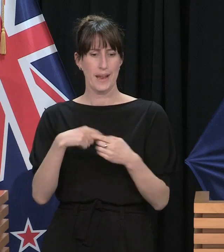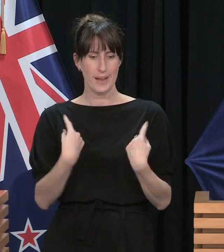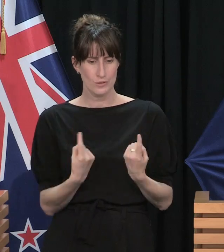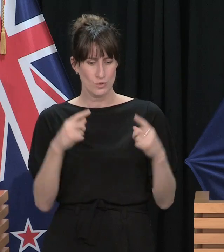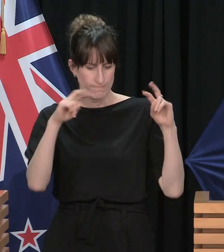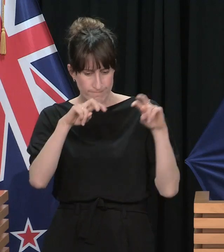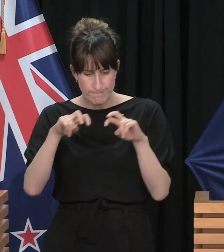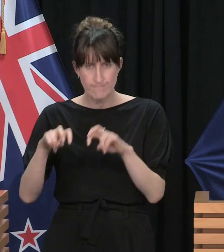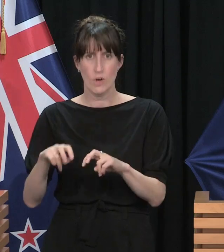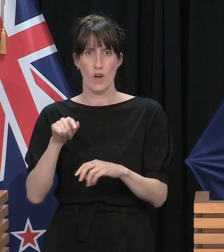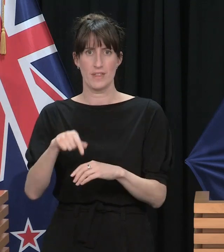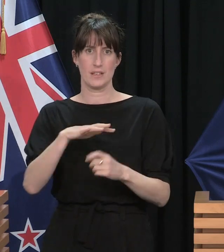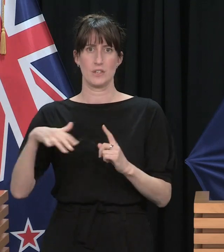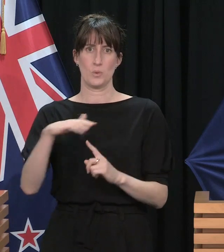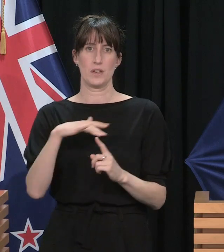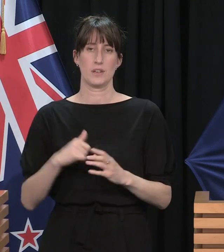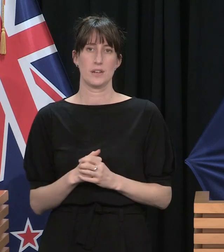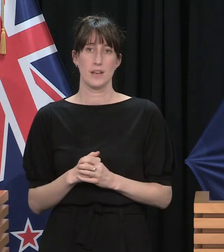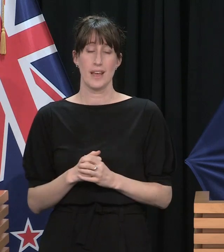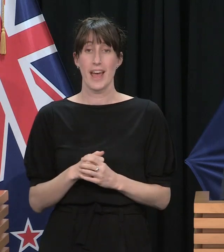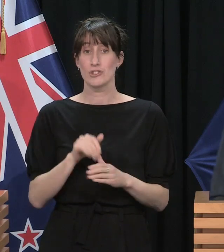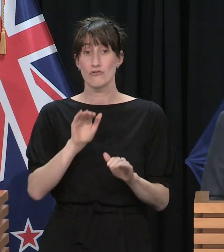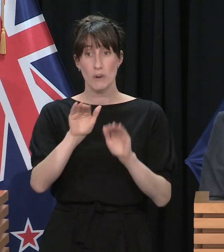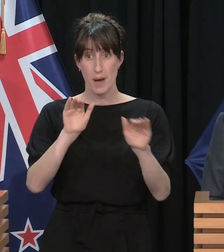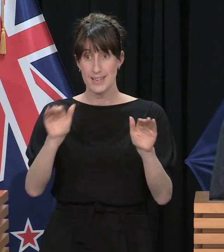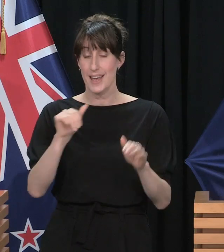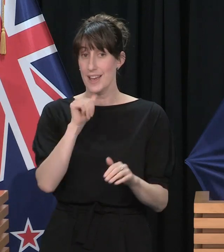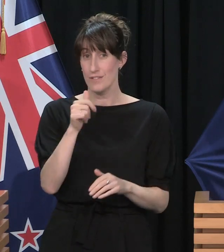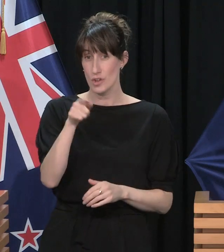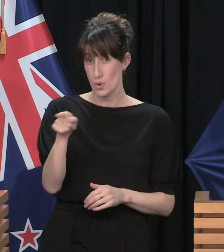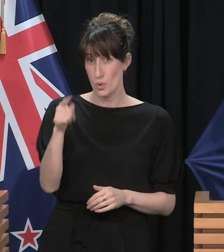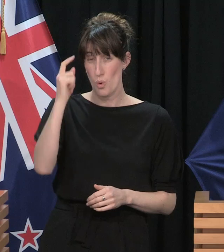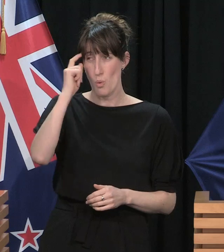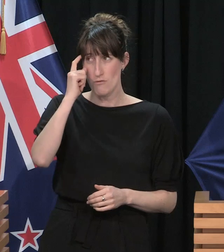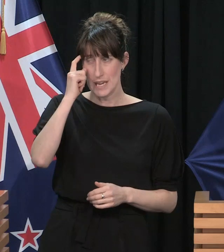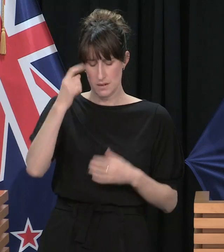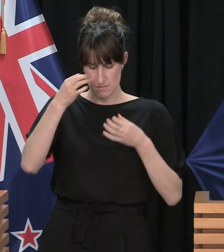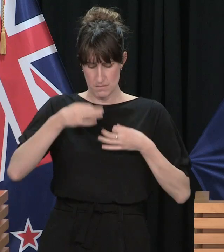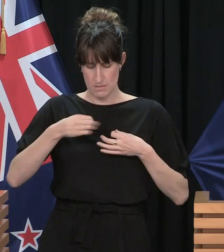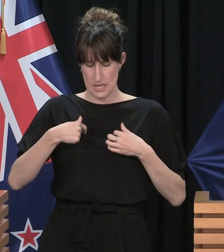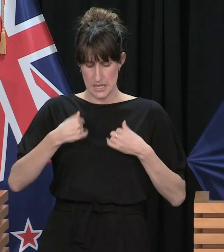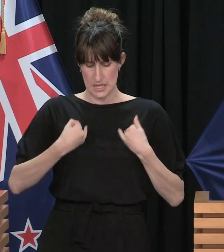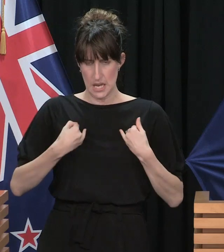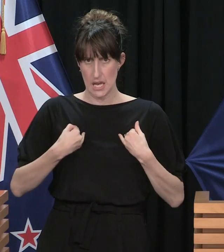stayed with here in New Zealand for their enormous cooperation and helpfulness in us being able to get onto this